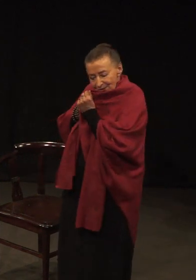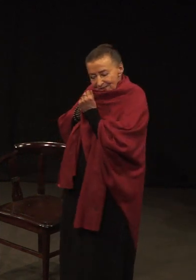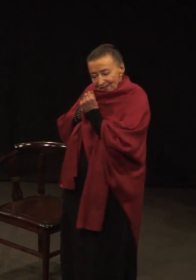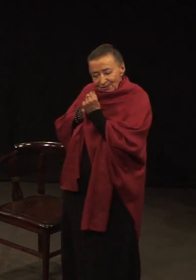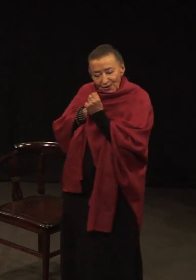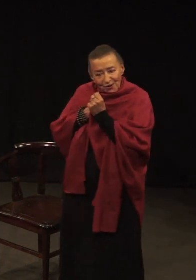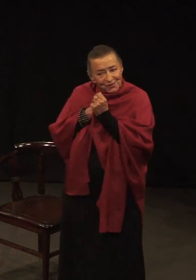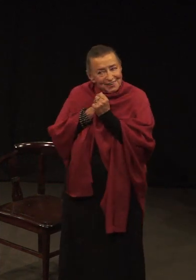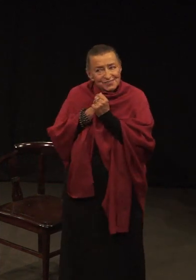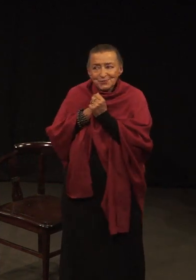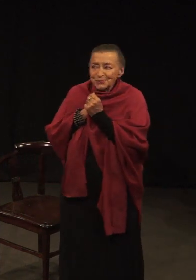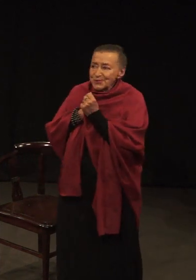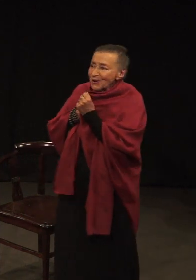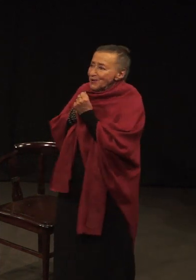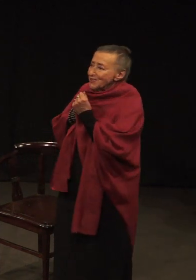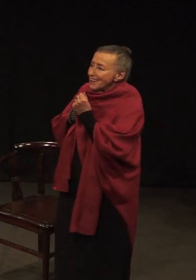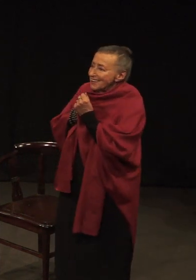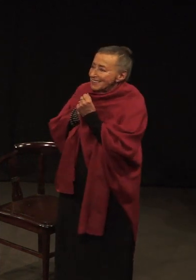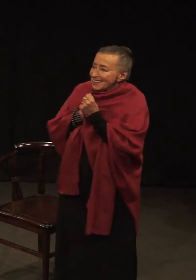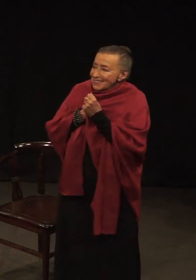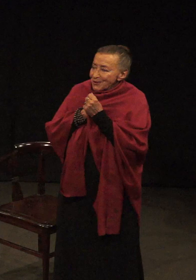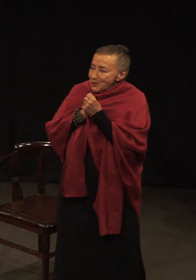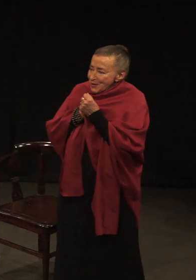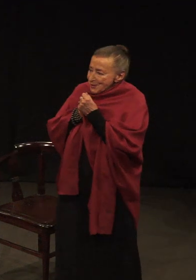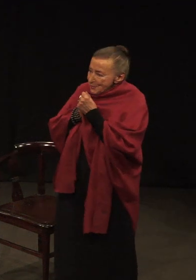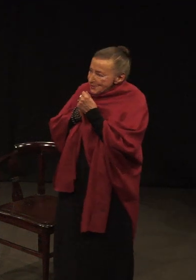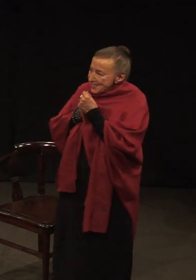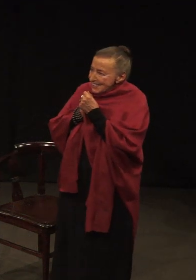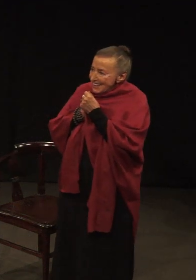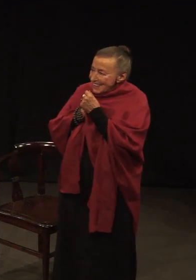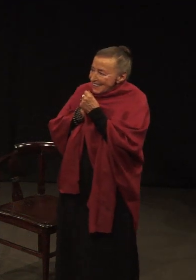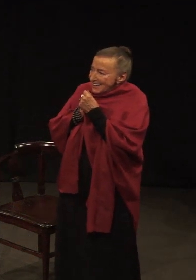She was distracted, bored. She looked around.